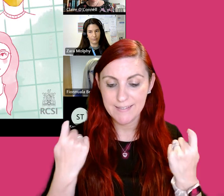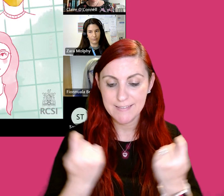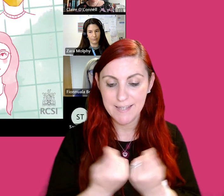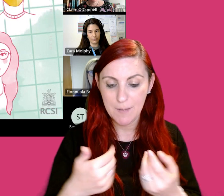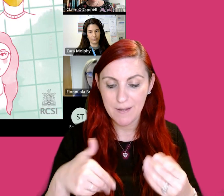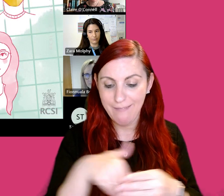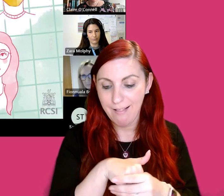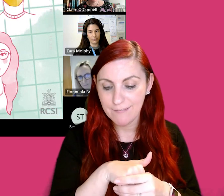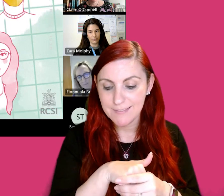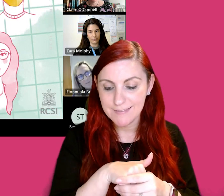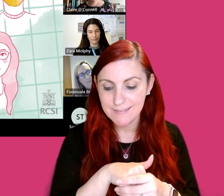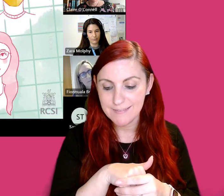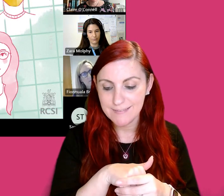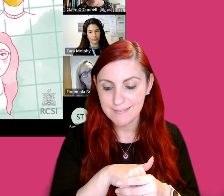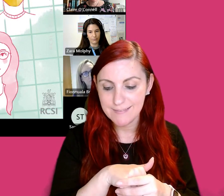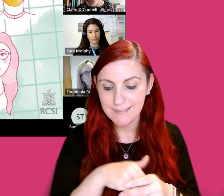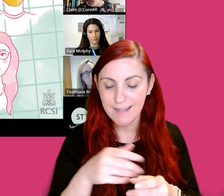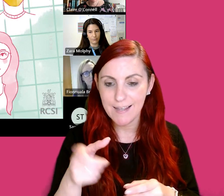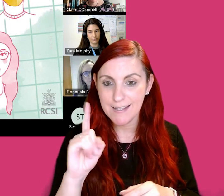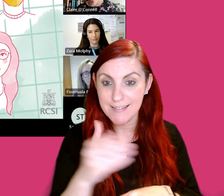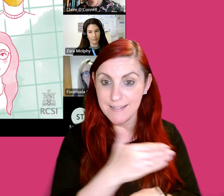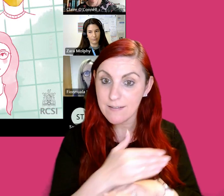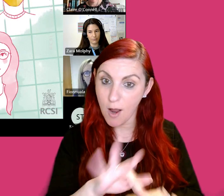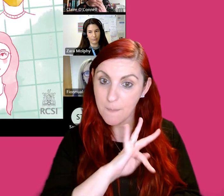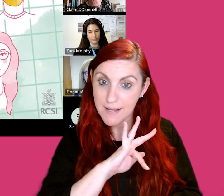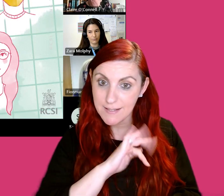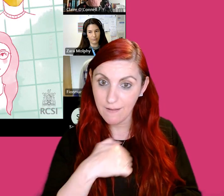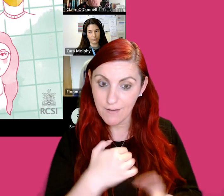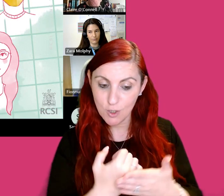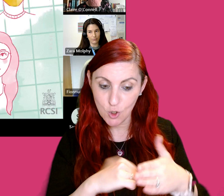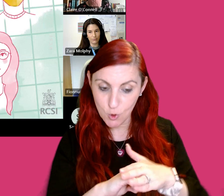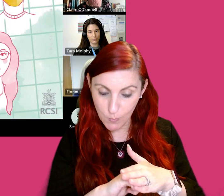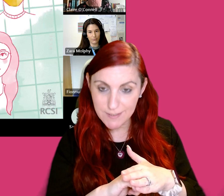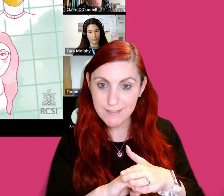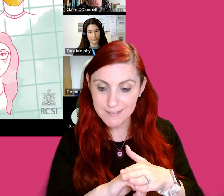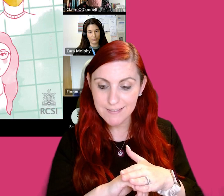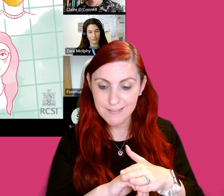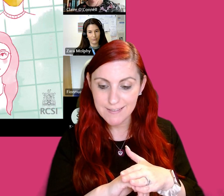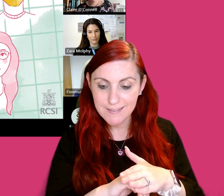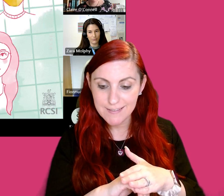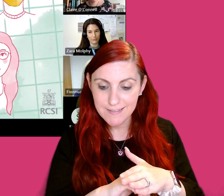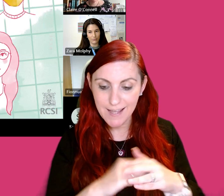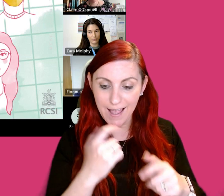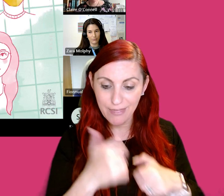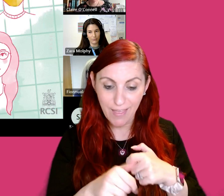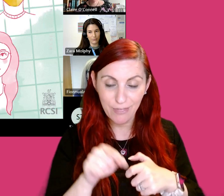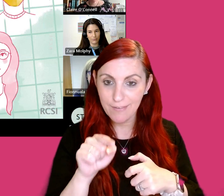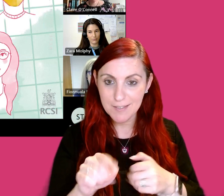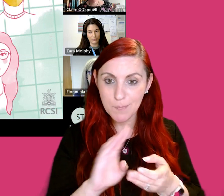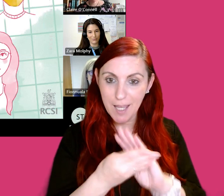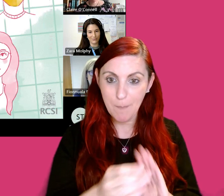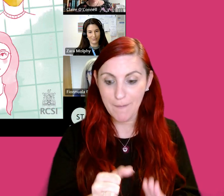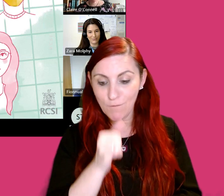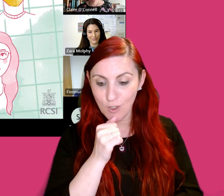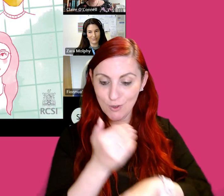uh I started as a student uh participating in the project and then this was my first actual job so I